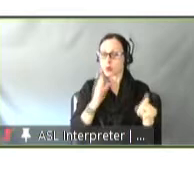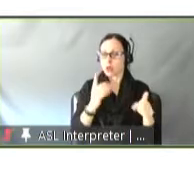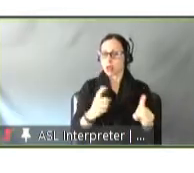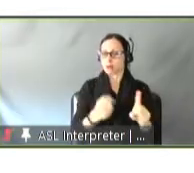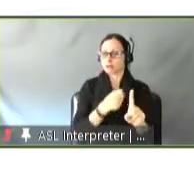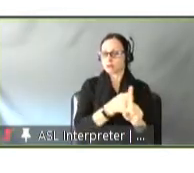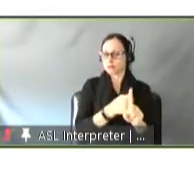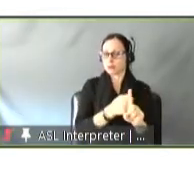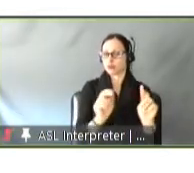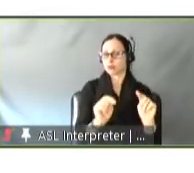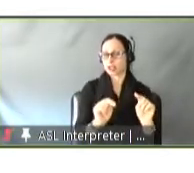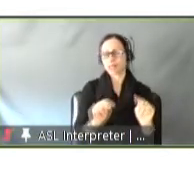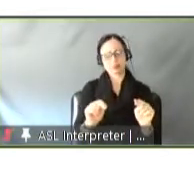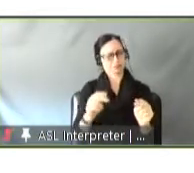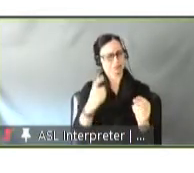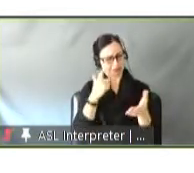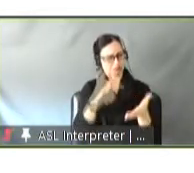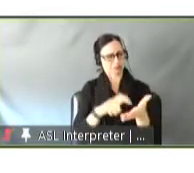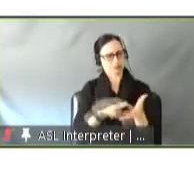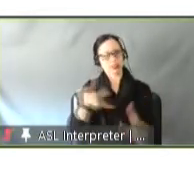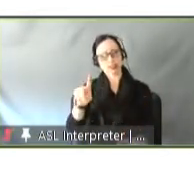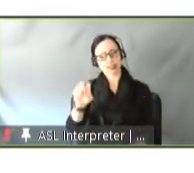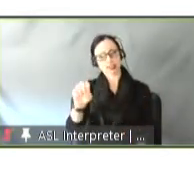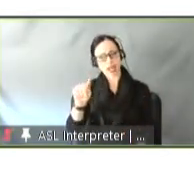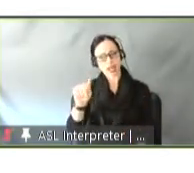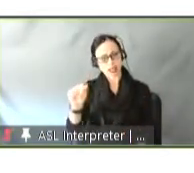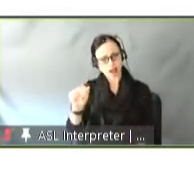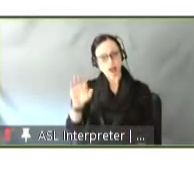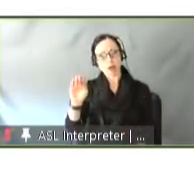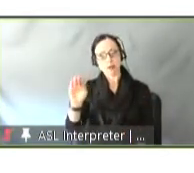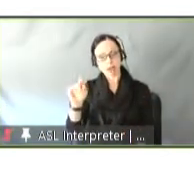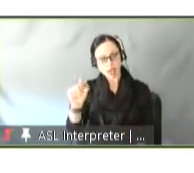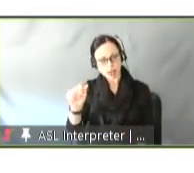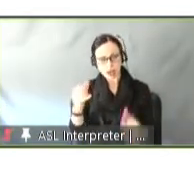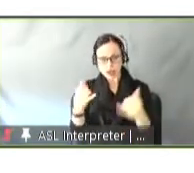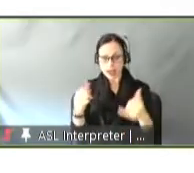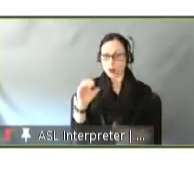with delta and beta. But again, we are seeing that with omicron even today.